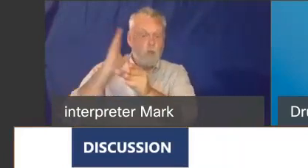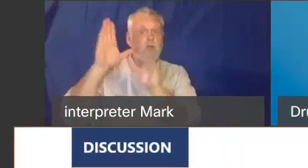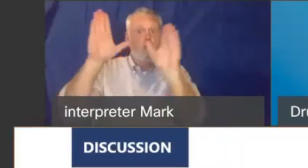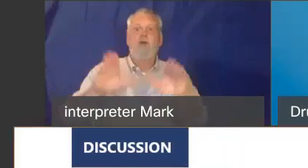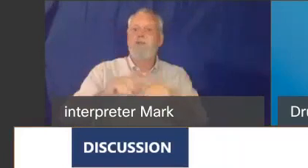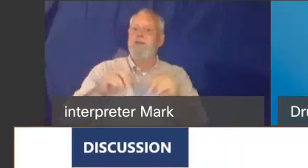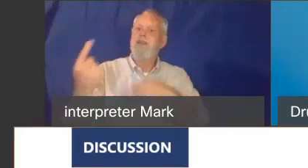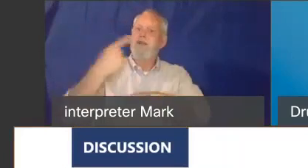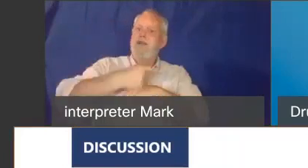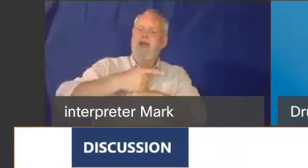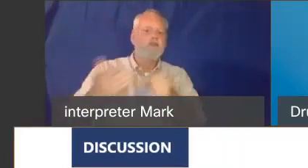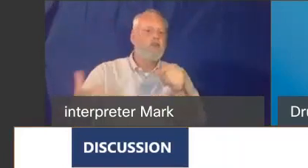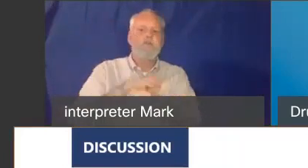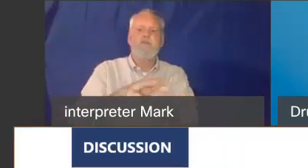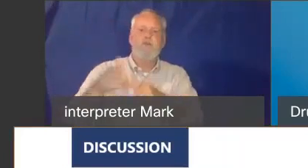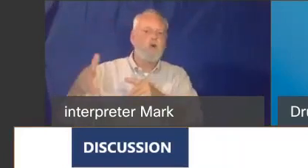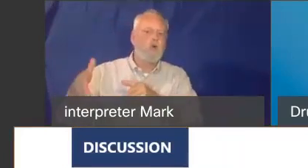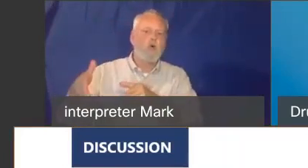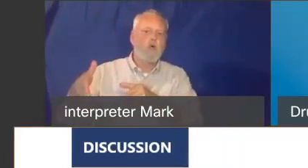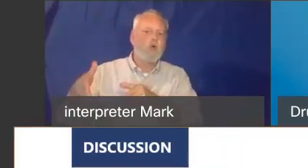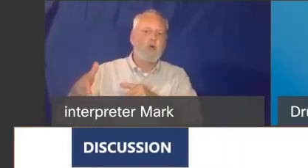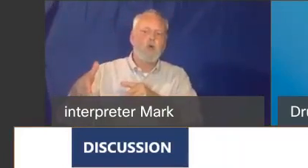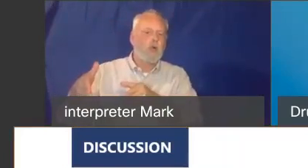Sidewalk is filled with bicycles, like, just wondering what P. S,